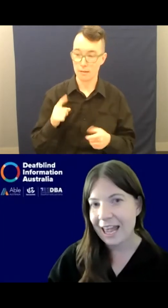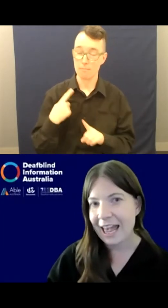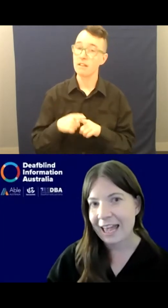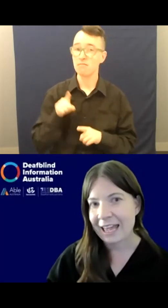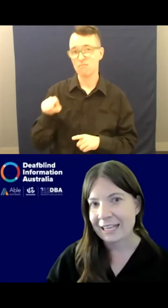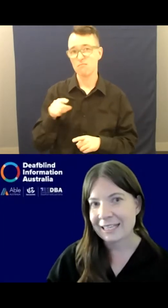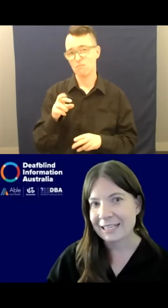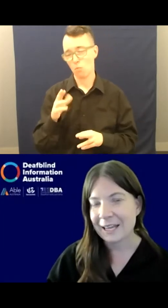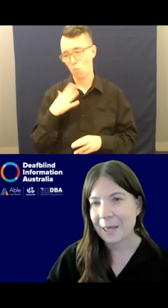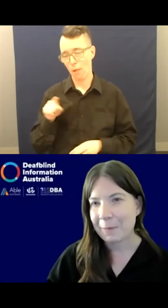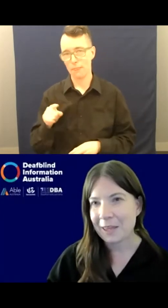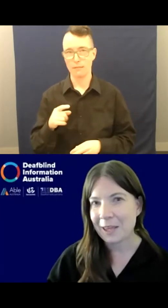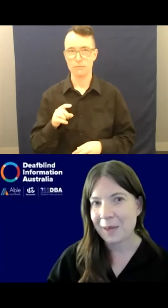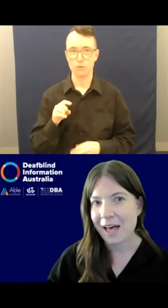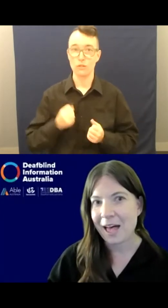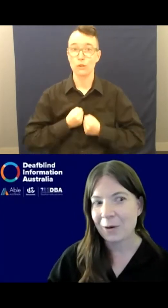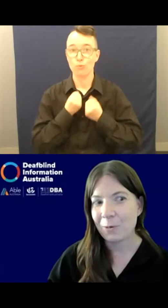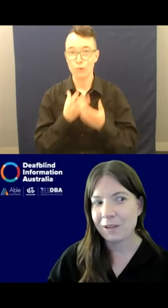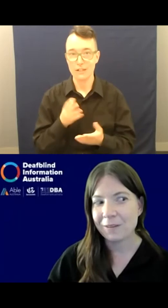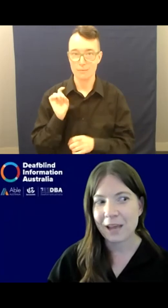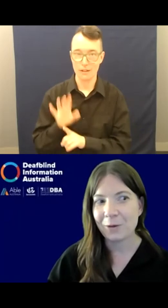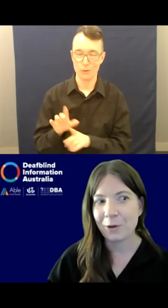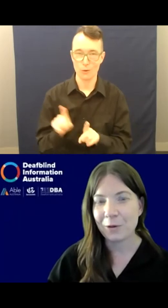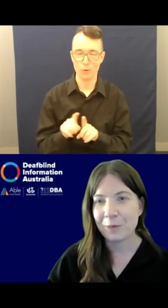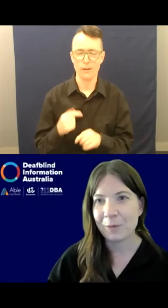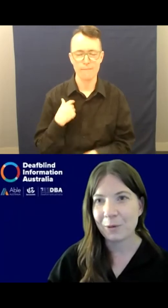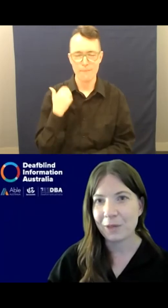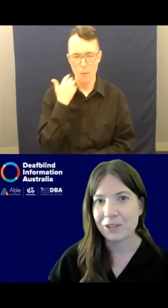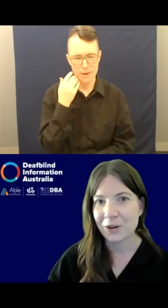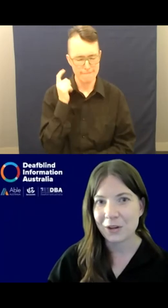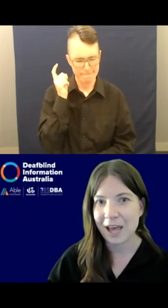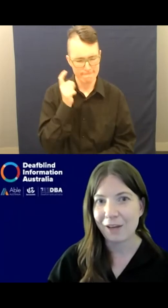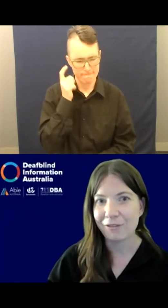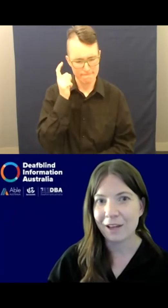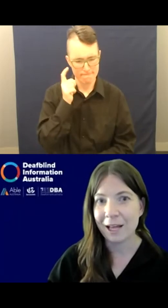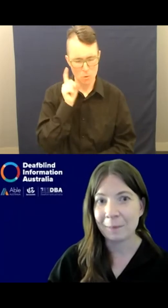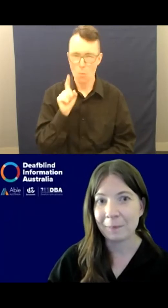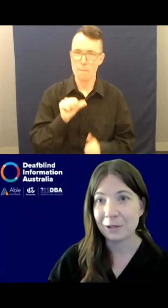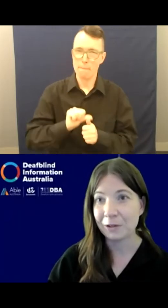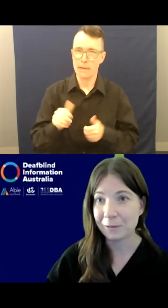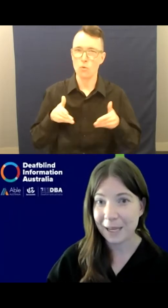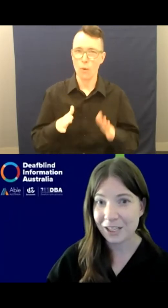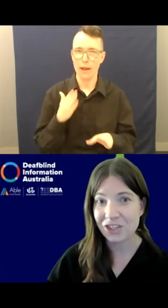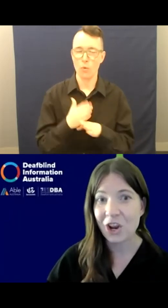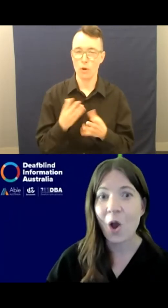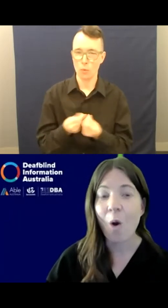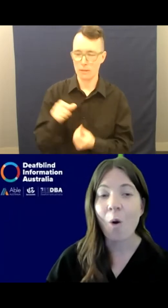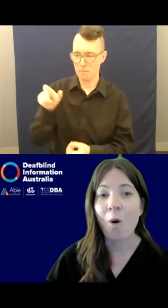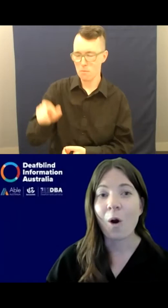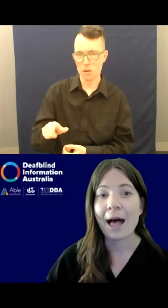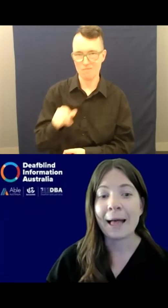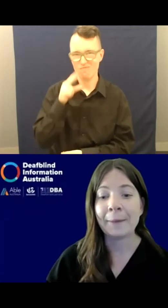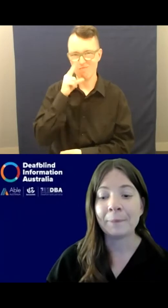And I kept thinking about what is a way to work with people that don't have a lot of speech or